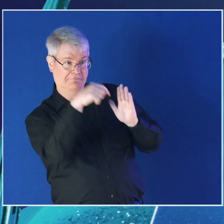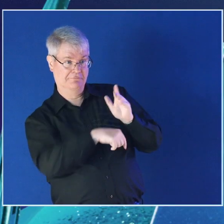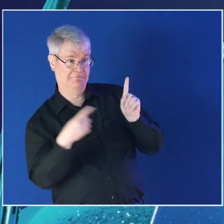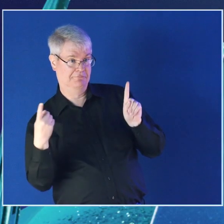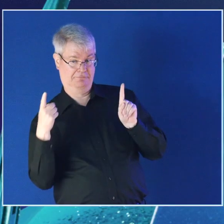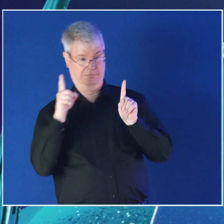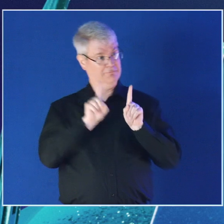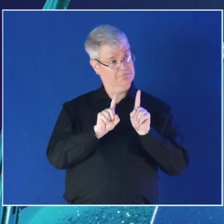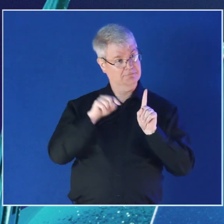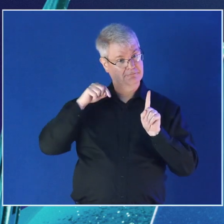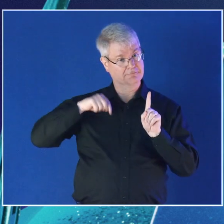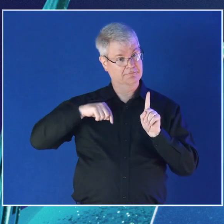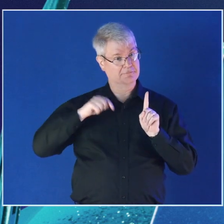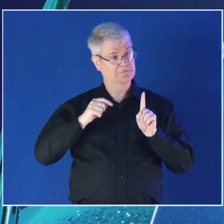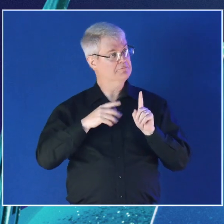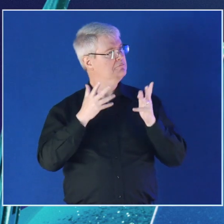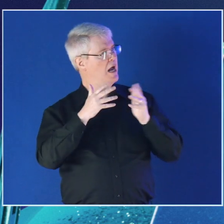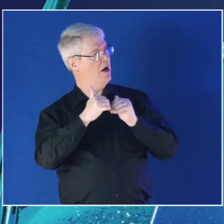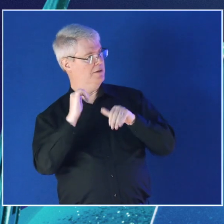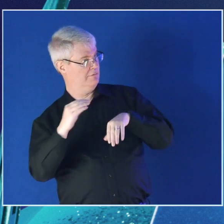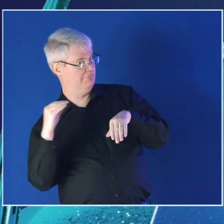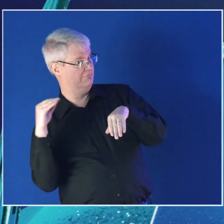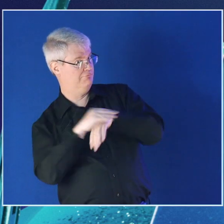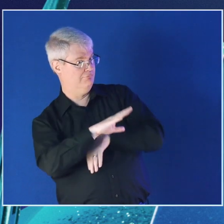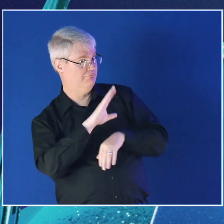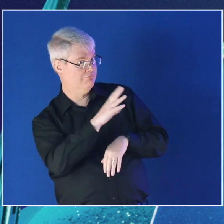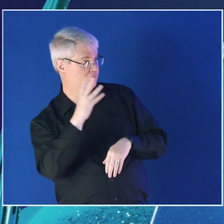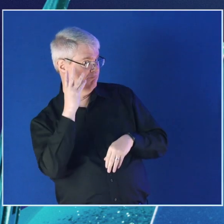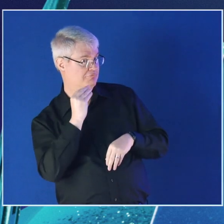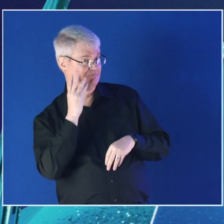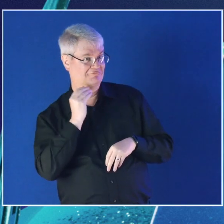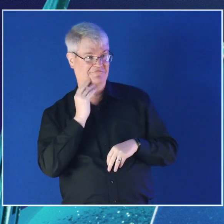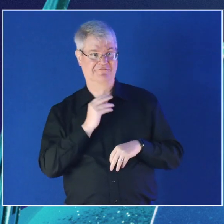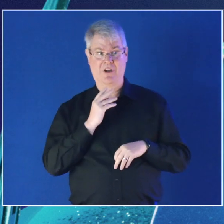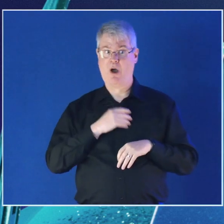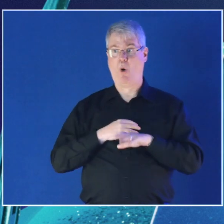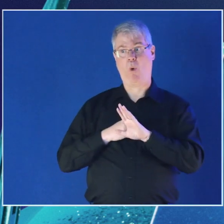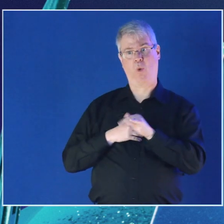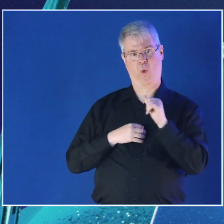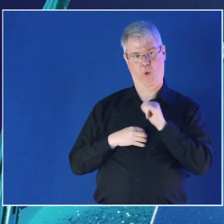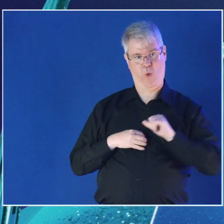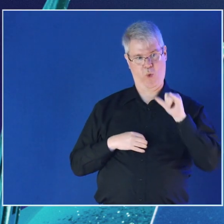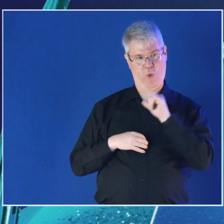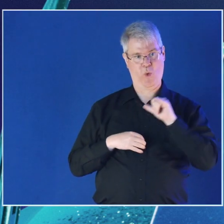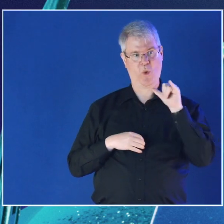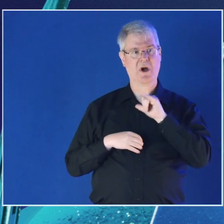at Microsoft as a leader. It has changed quite a bit. How many of you really enjoy typing?